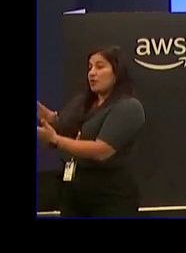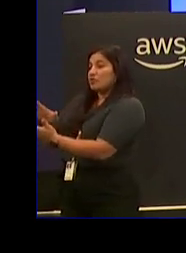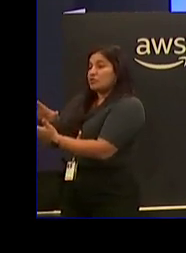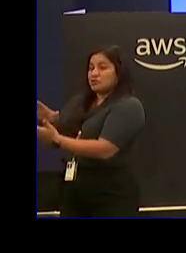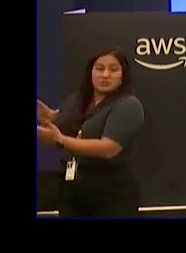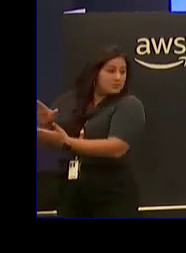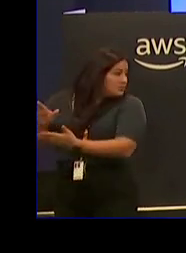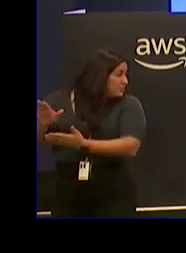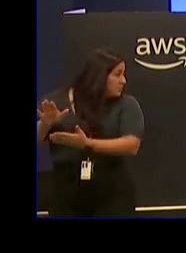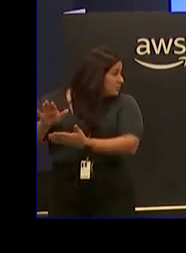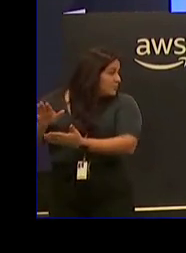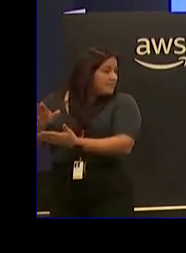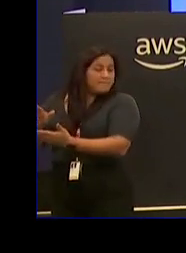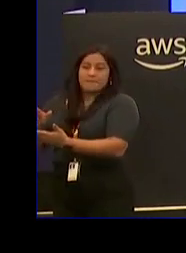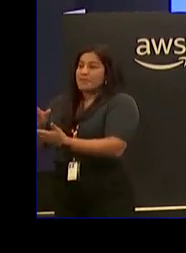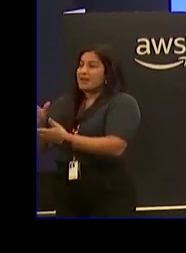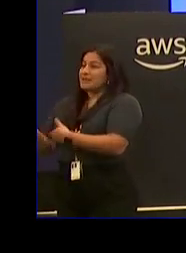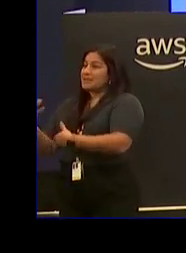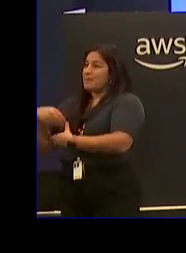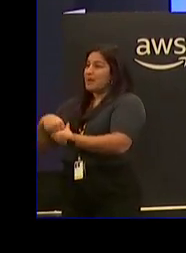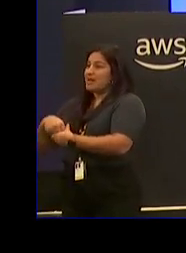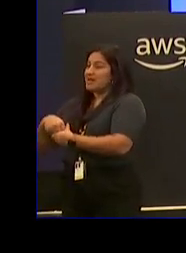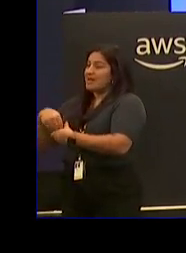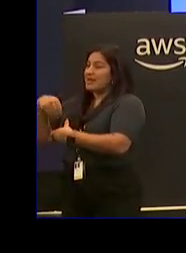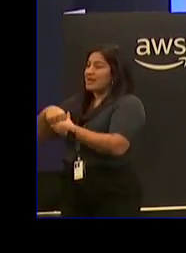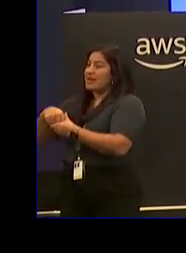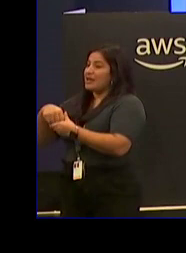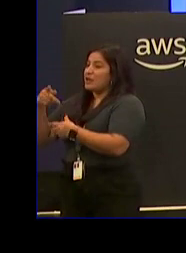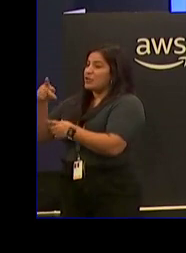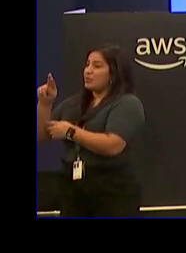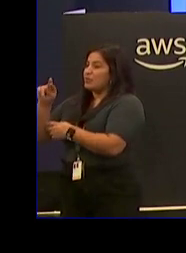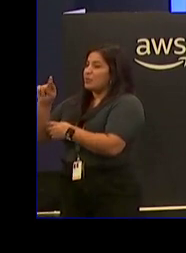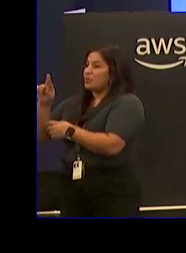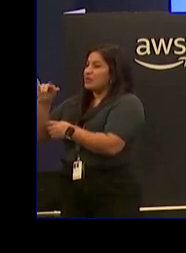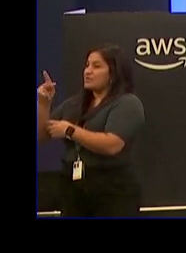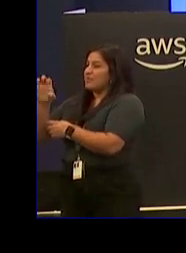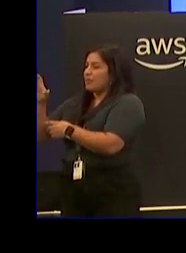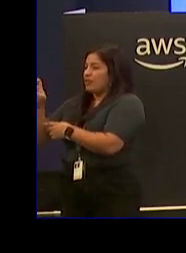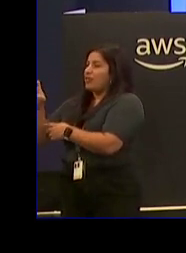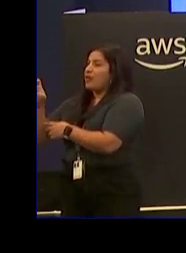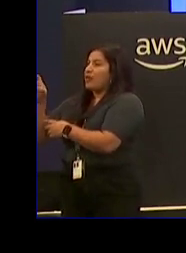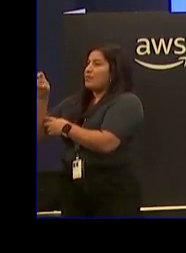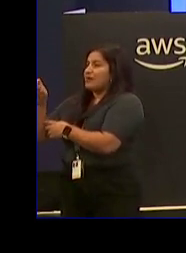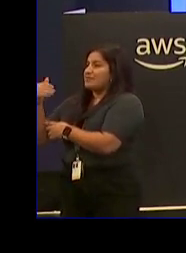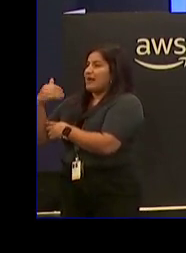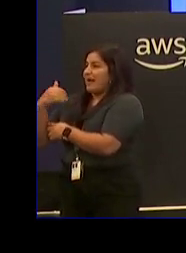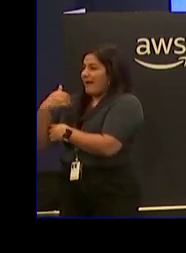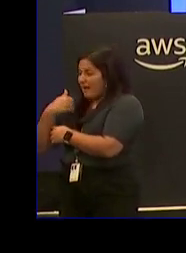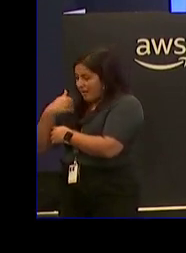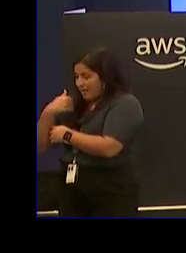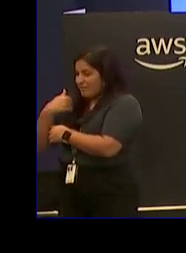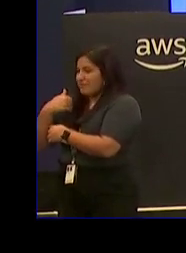is embedded in the principle that inclusion must come first before we can have fully diverse and equitable